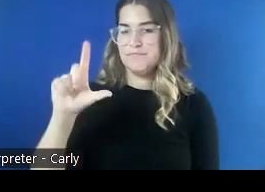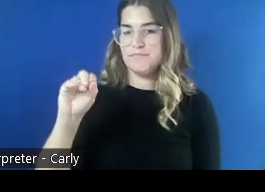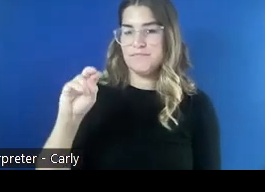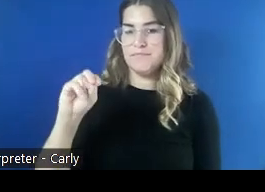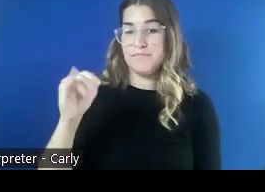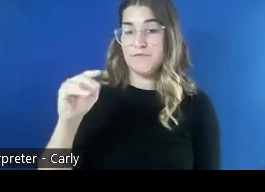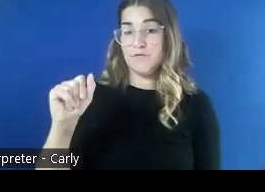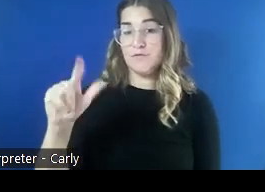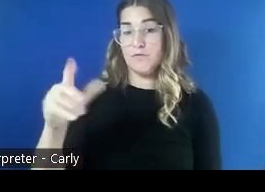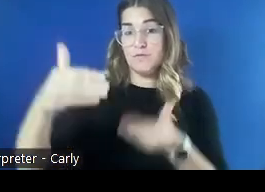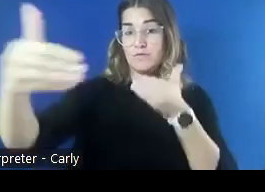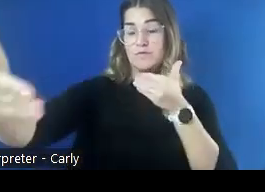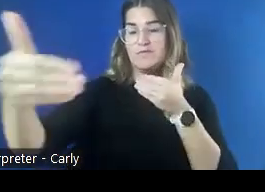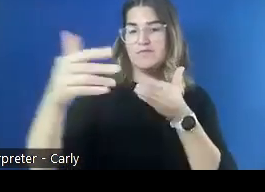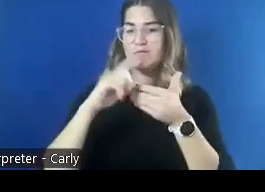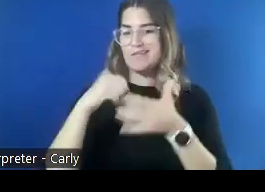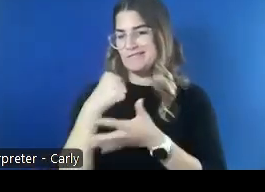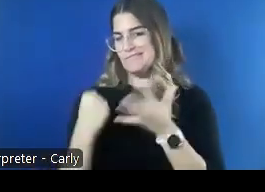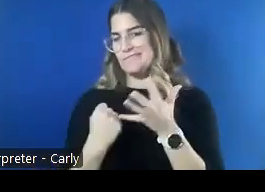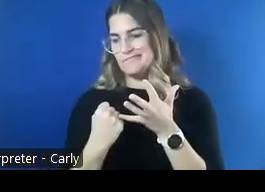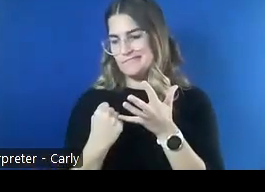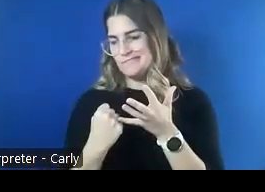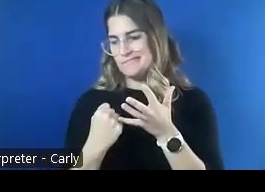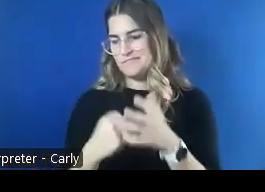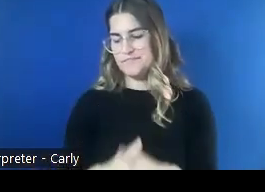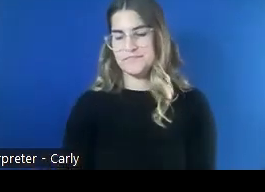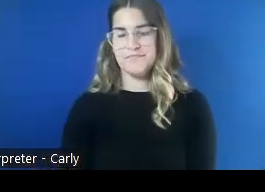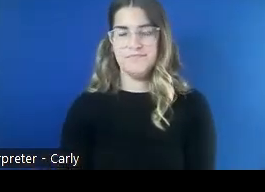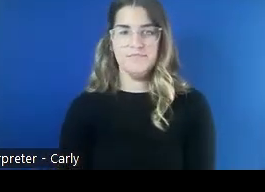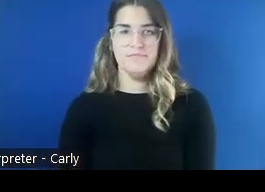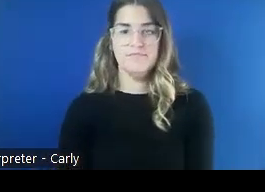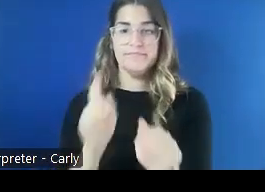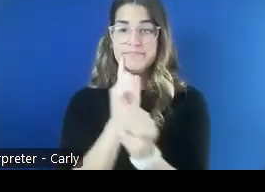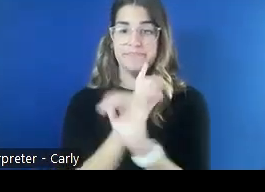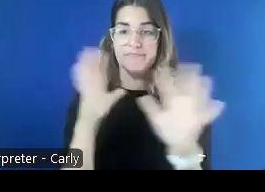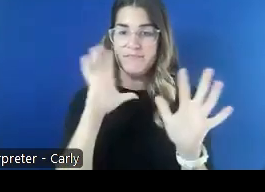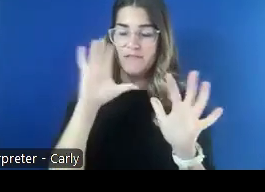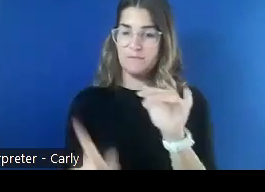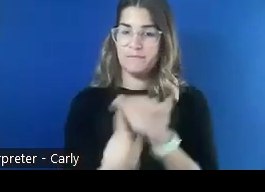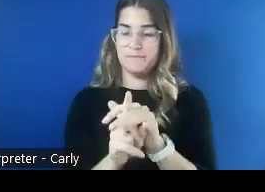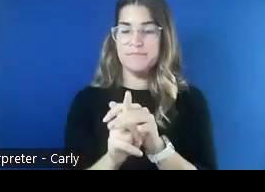sort of like on a bottom priority um but I can imagine that it's going to come up particularly